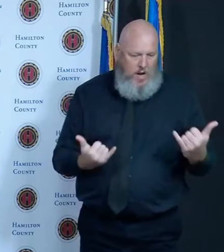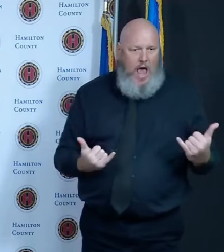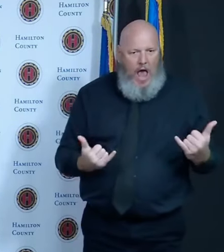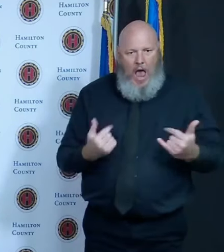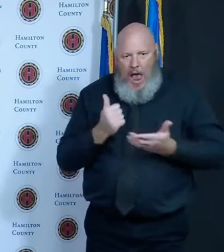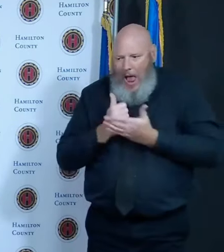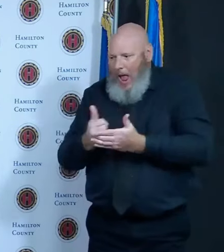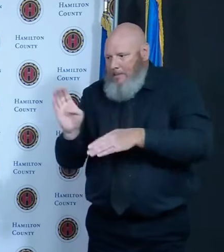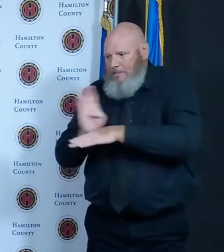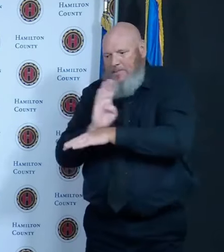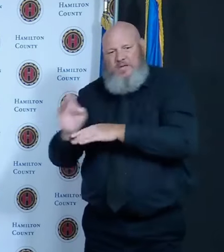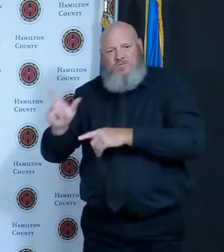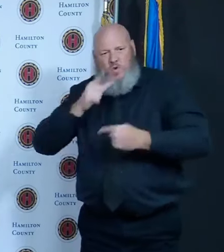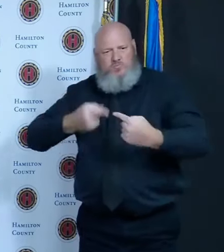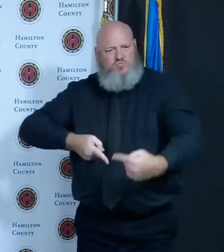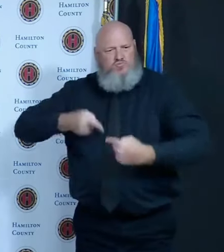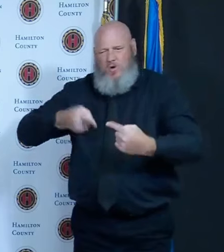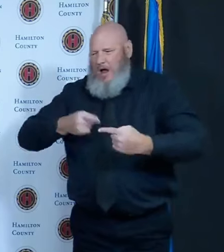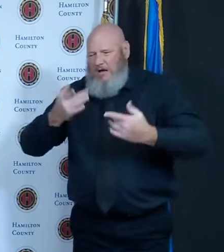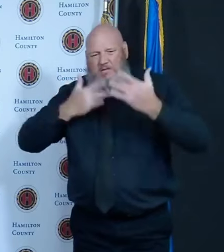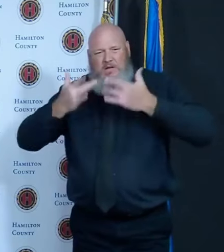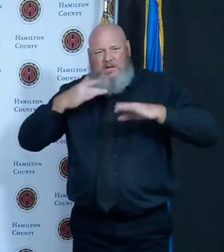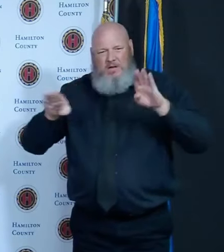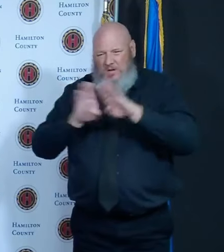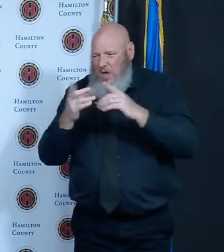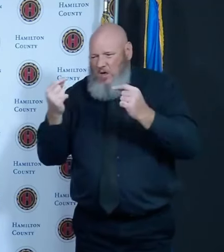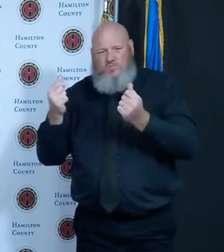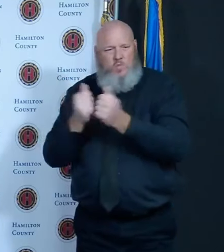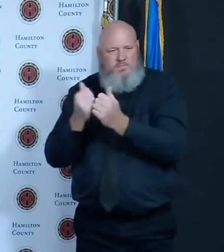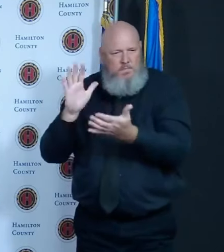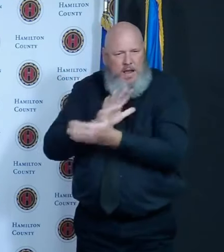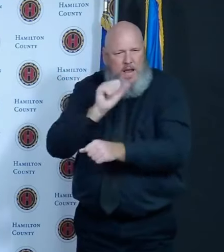you won't be surprised to know that the first two are restart economic